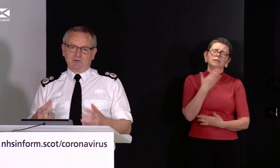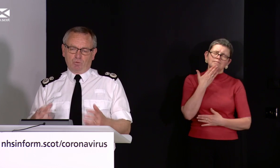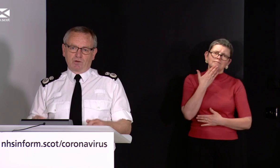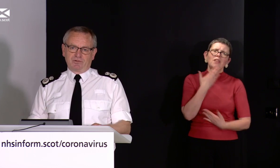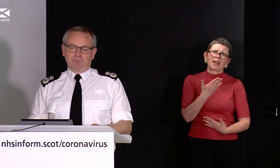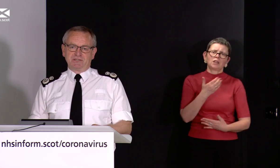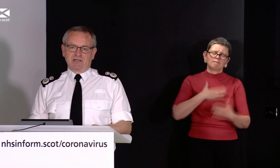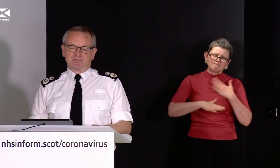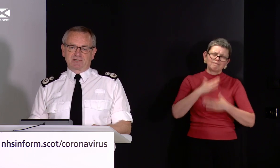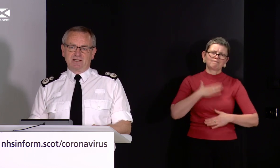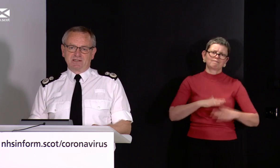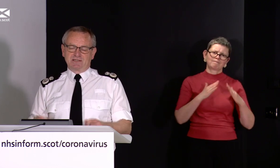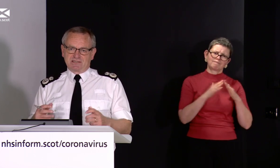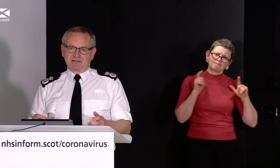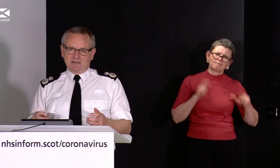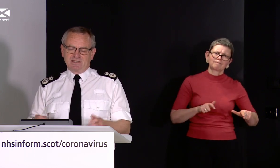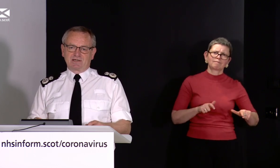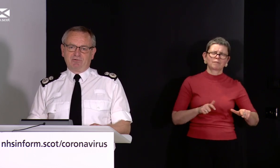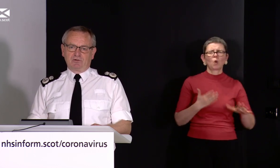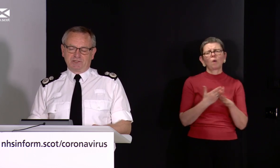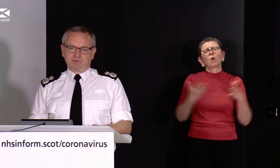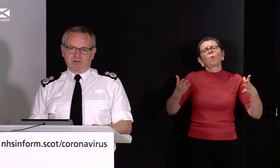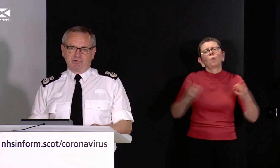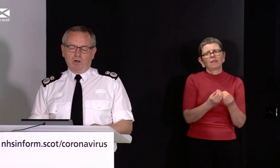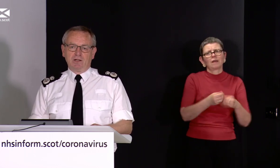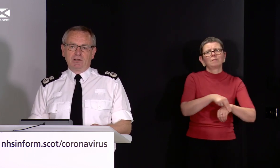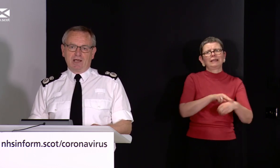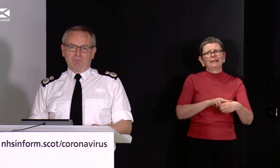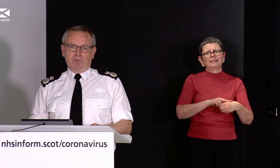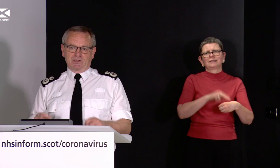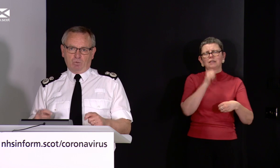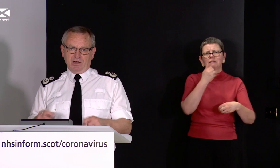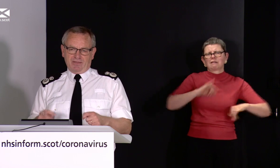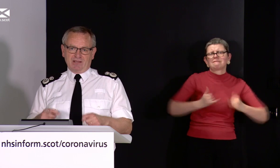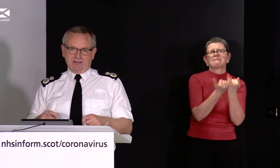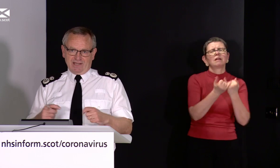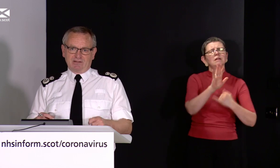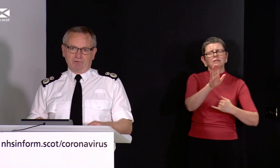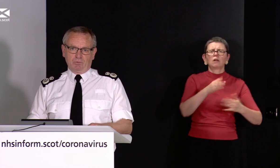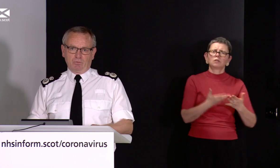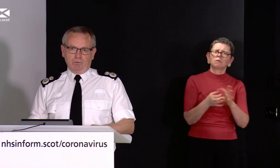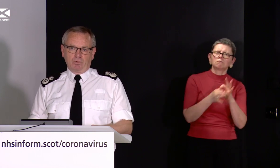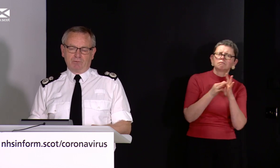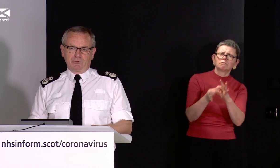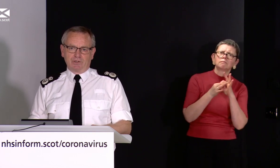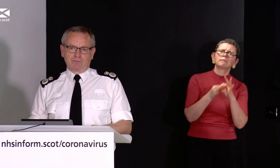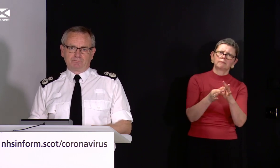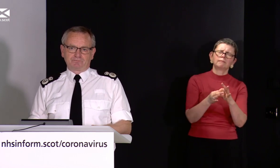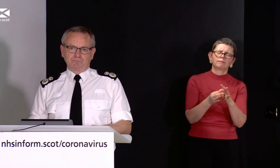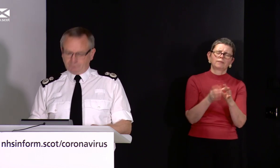to work with the police service, these are difficult issues for everyone but it is one I think collectively we will come through it.